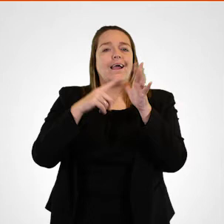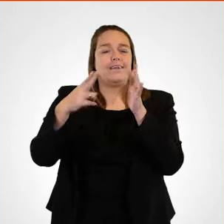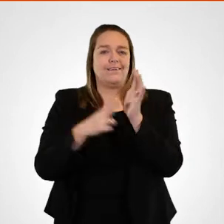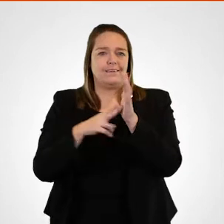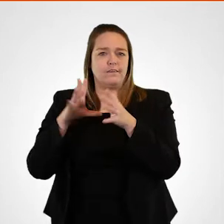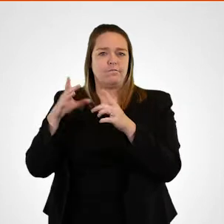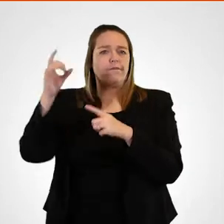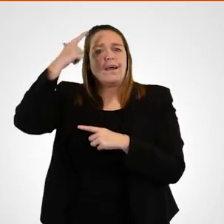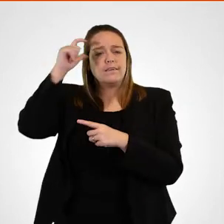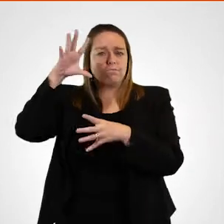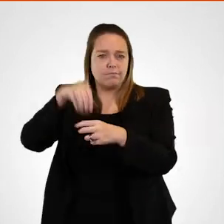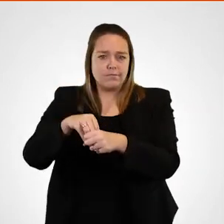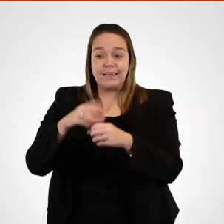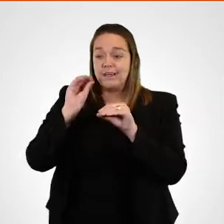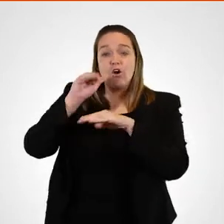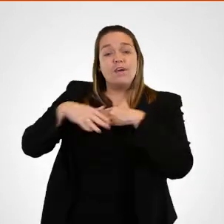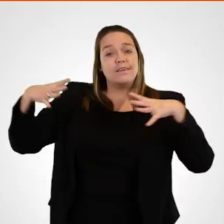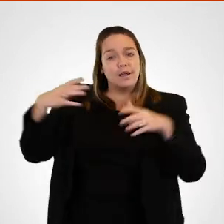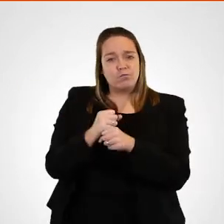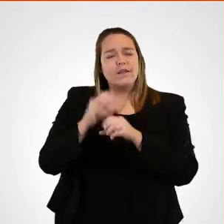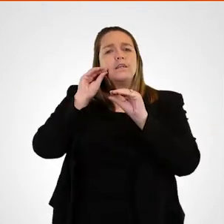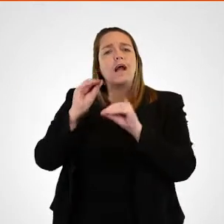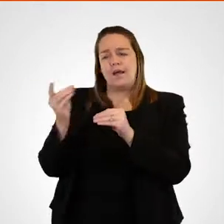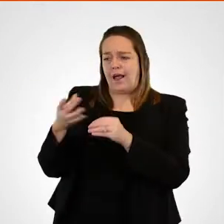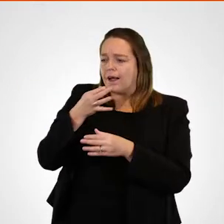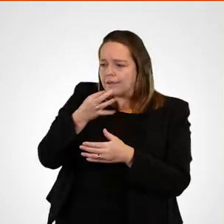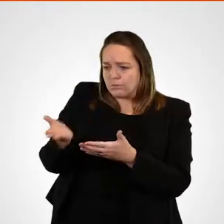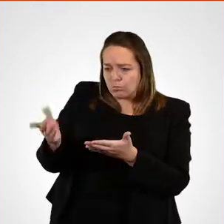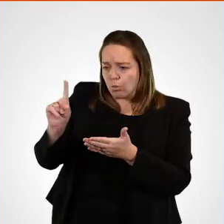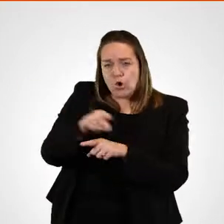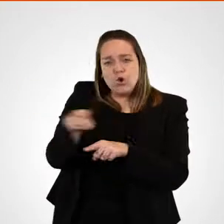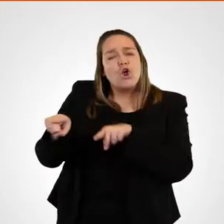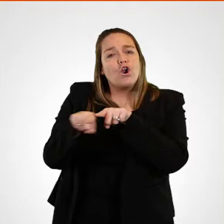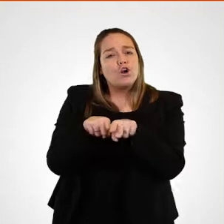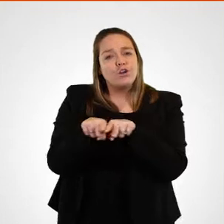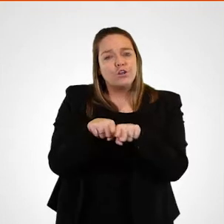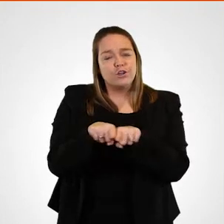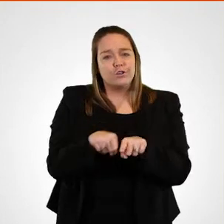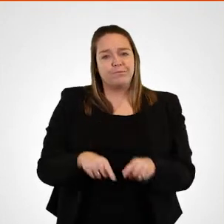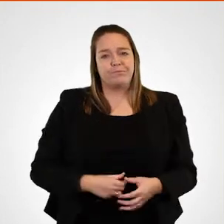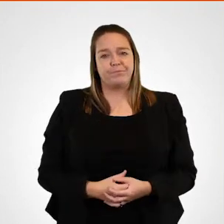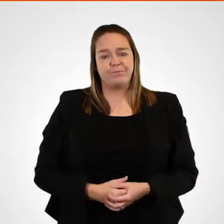and we want to focus on what you learned. So when we teach strategies,